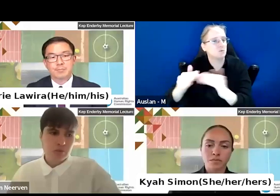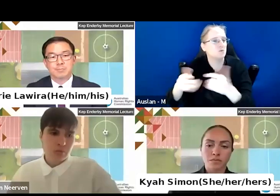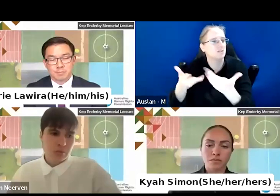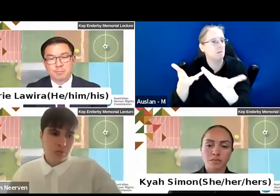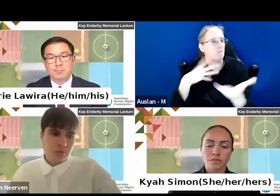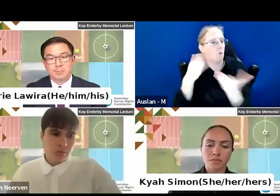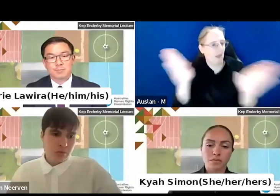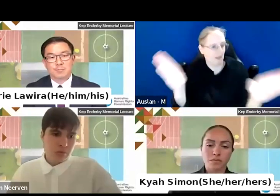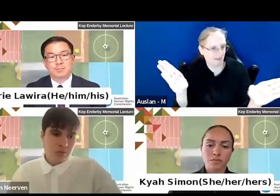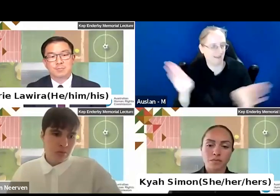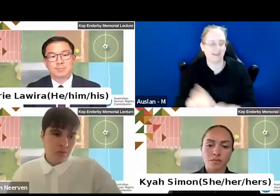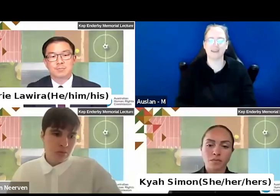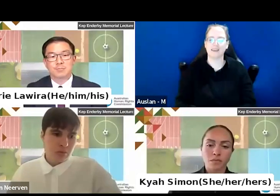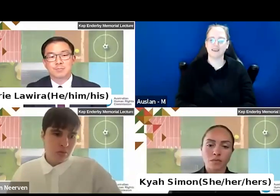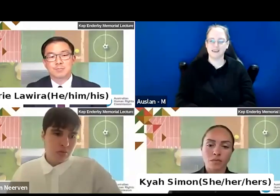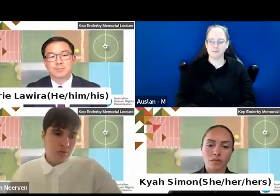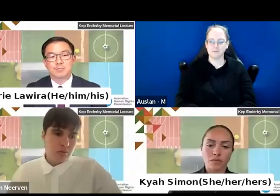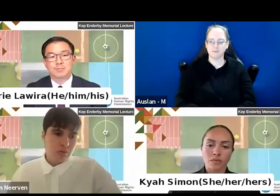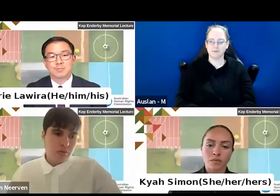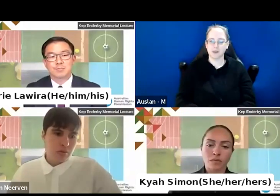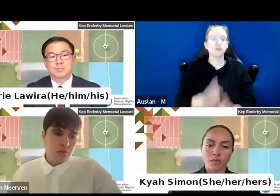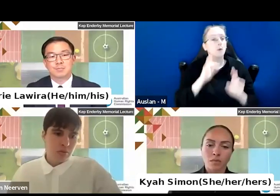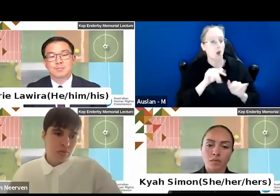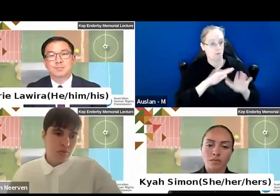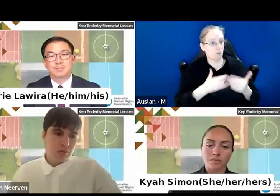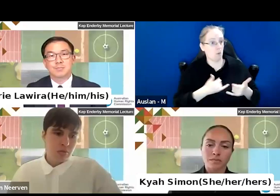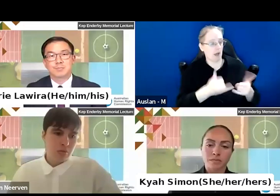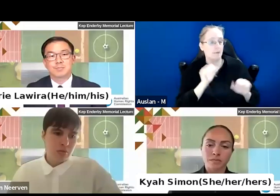So the hope that the World Cup not only created a momentum for women in sport,